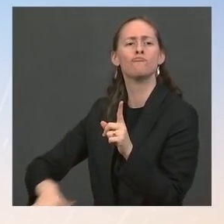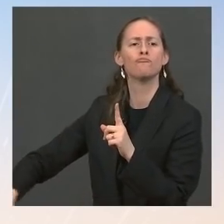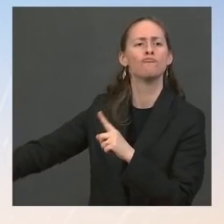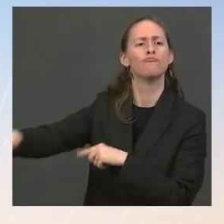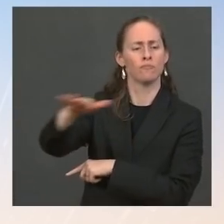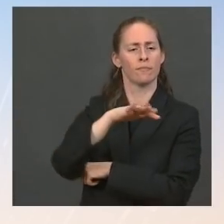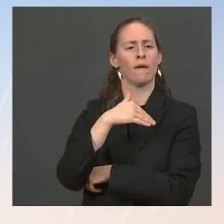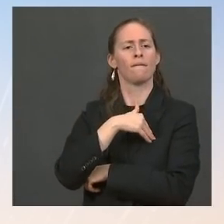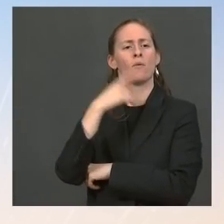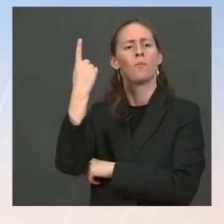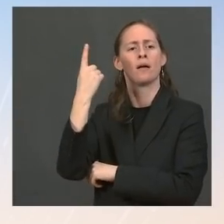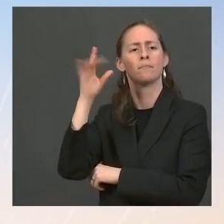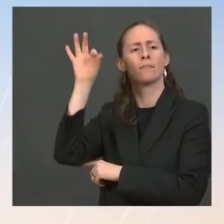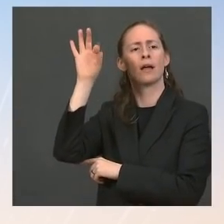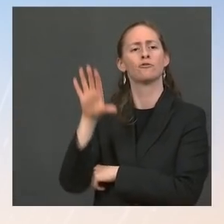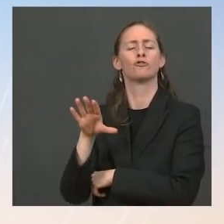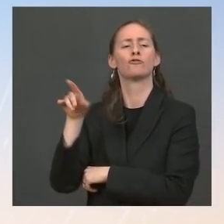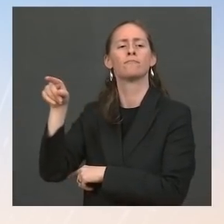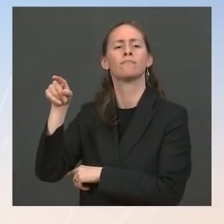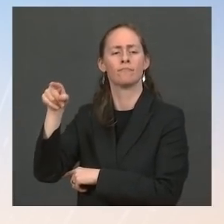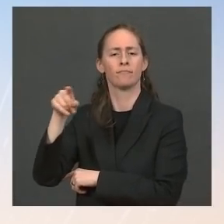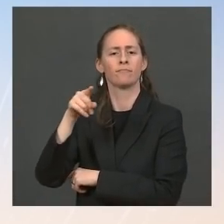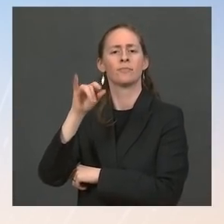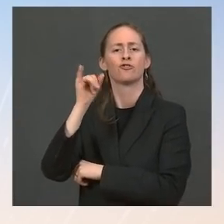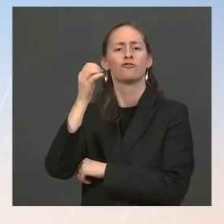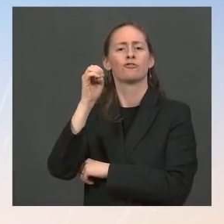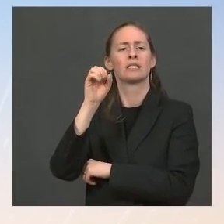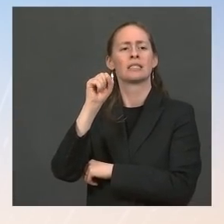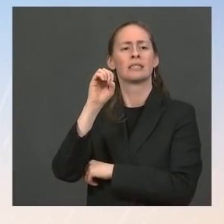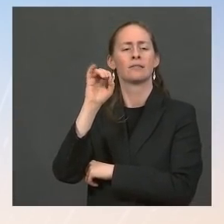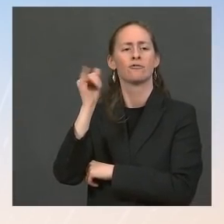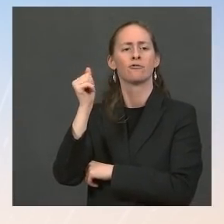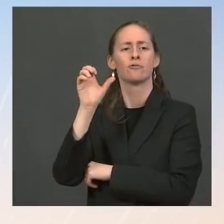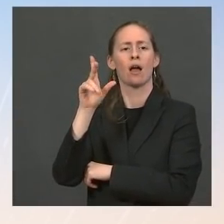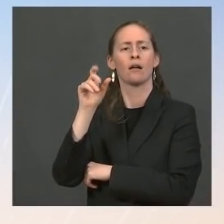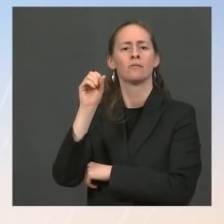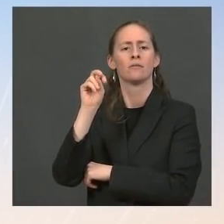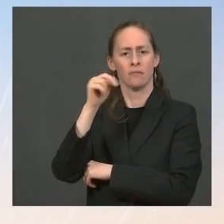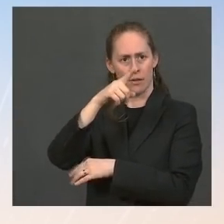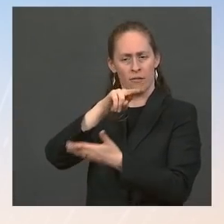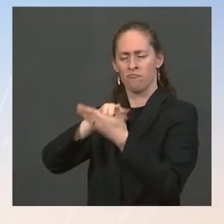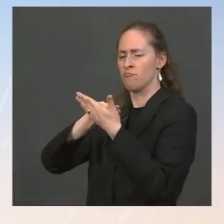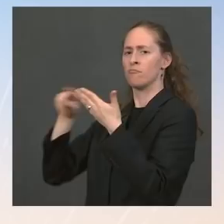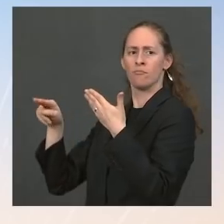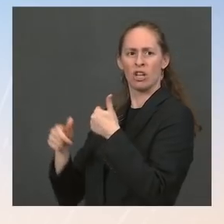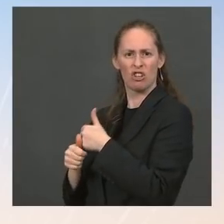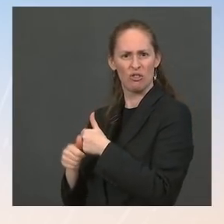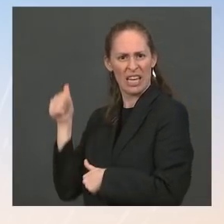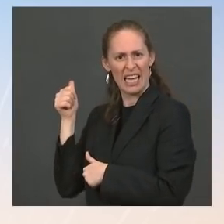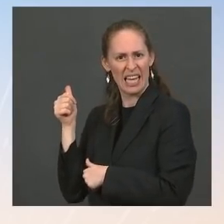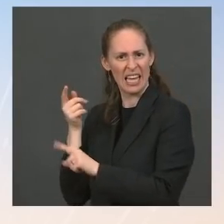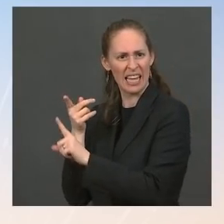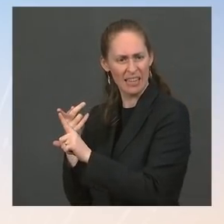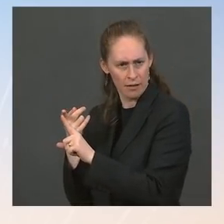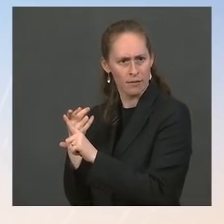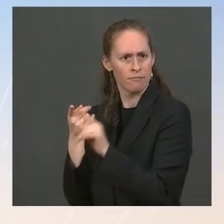coming into a courtroom and seen as threatening, and then 100 pastors coming this Thursday to pray outside of the courtroom,